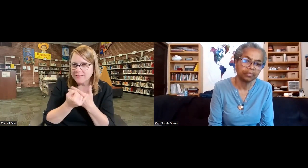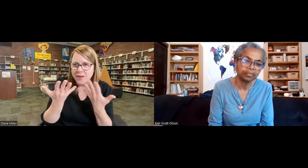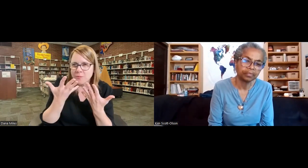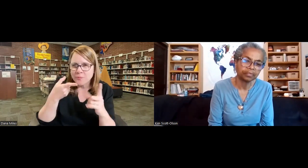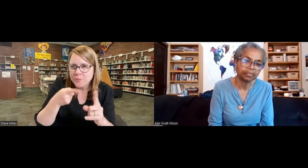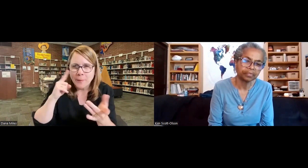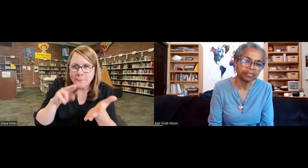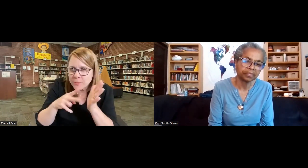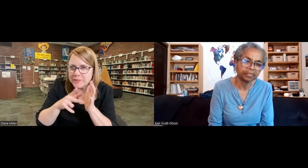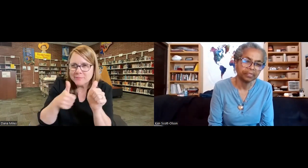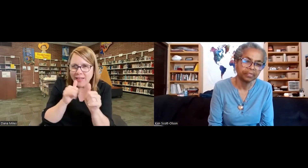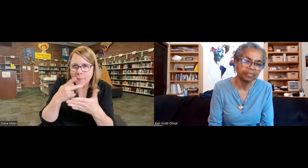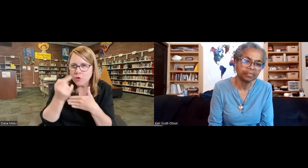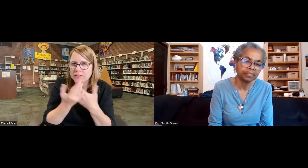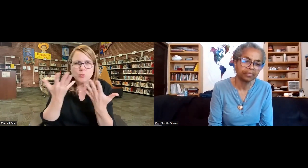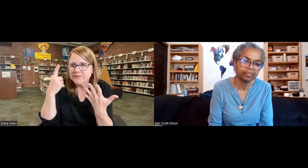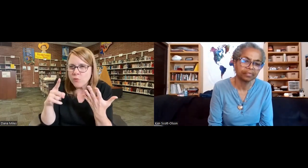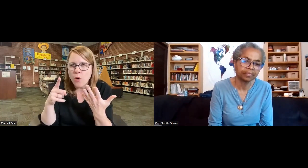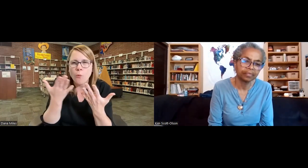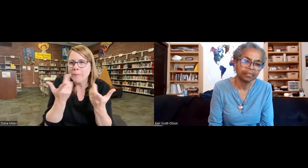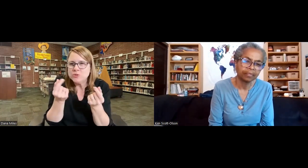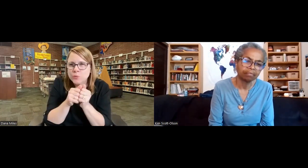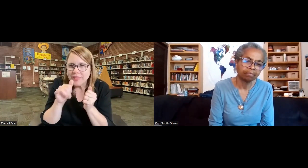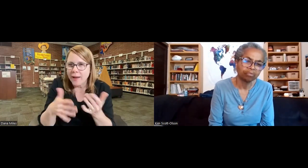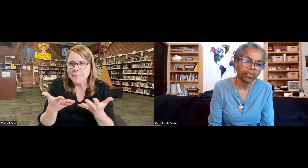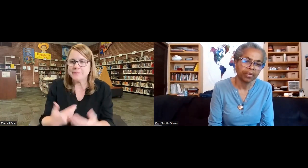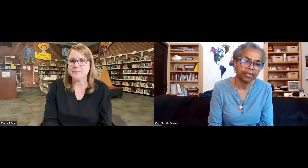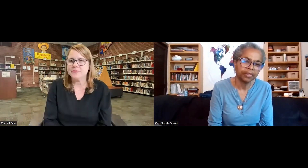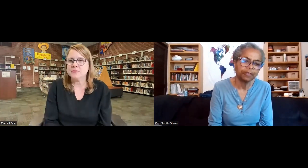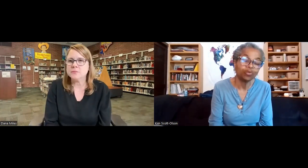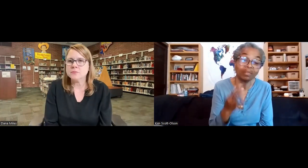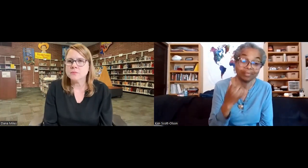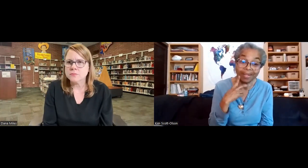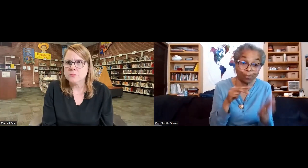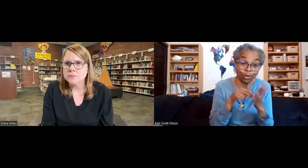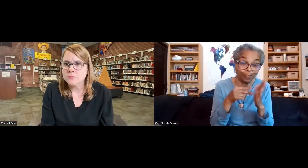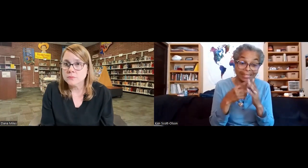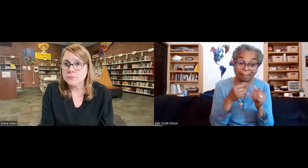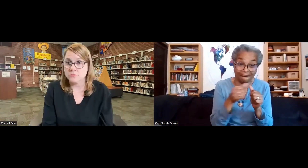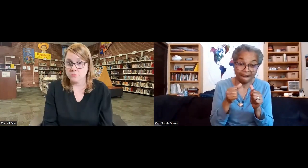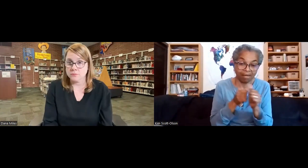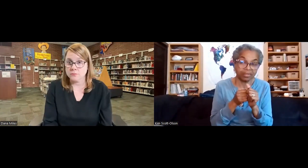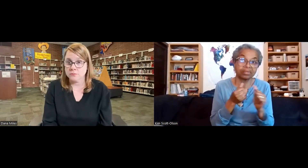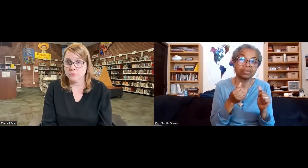What's the purpose behind it? What's it for? What are you doing with that? The purpose behind the project–